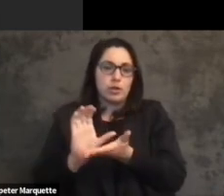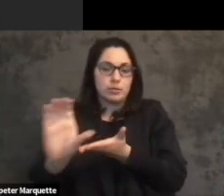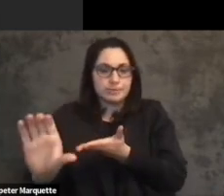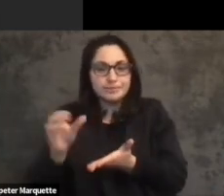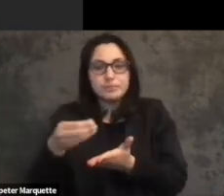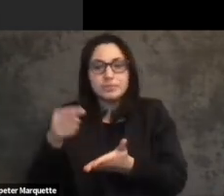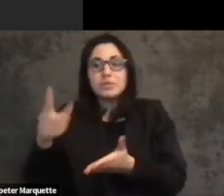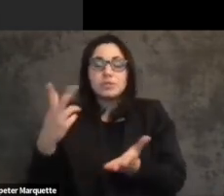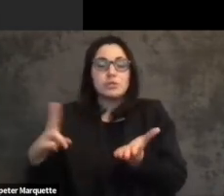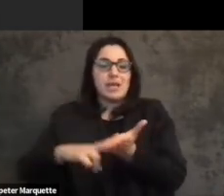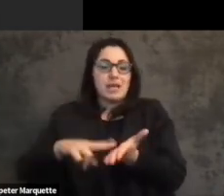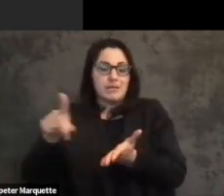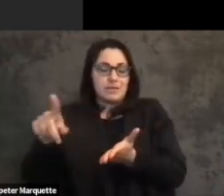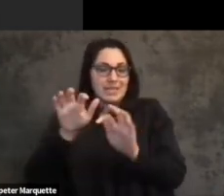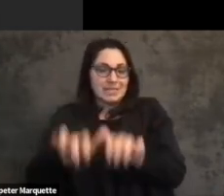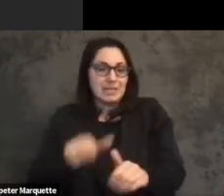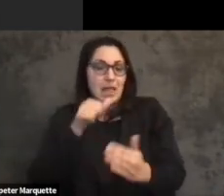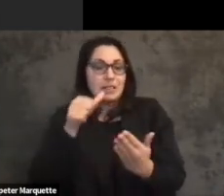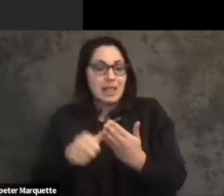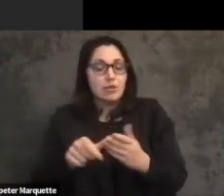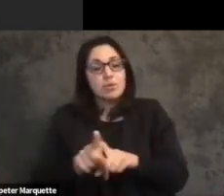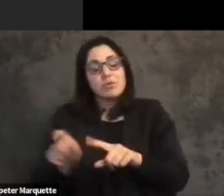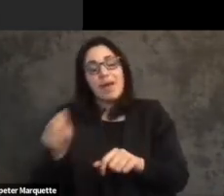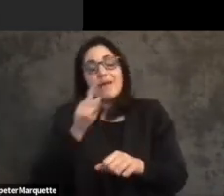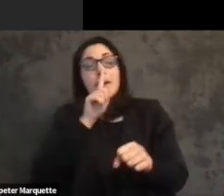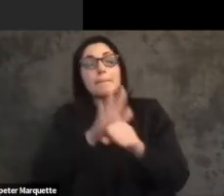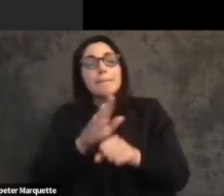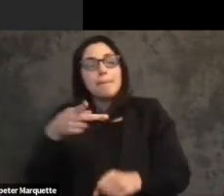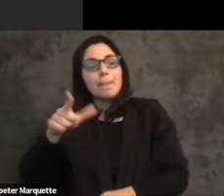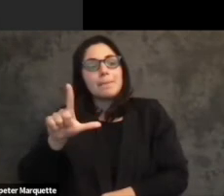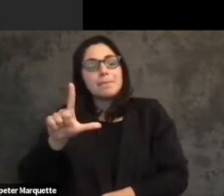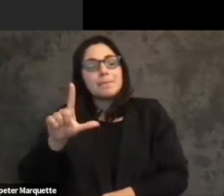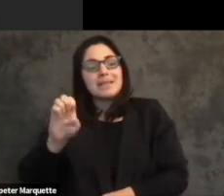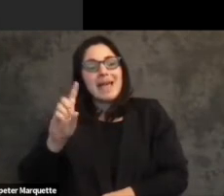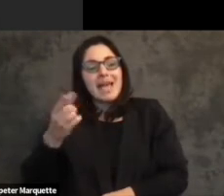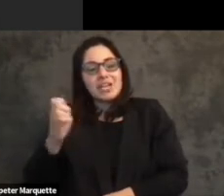with Long COVID from leadership of this 1.15 billion dollar initiative. And so we'd love